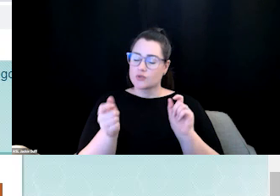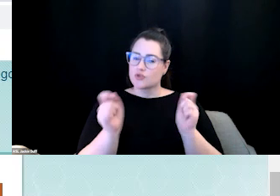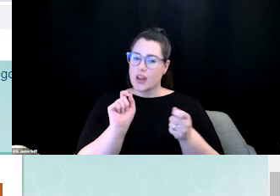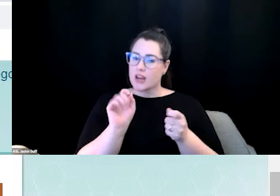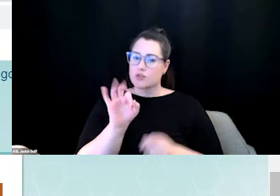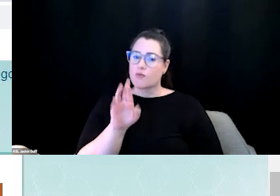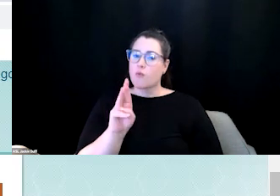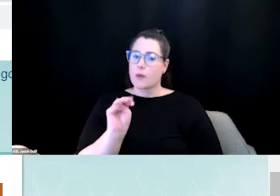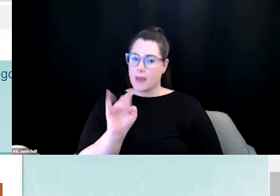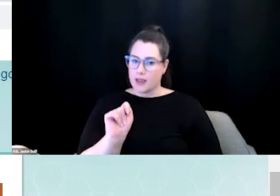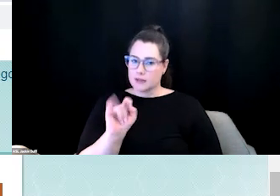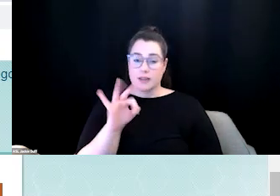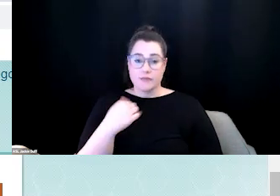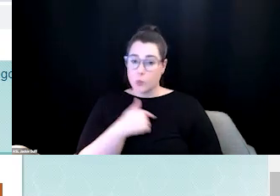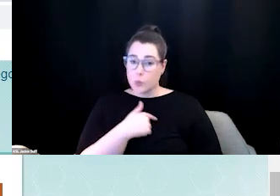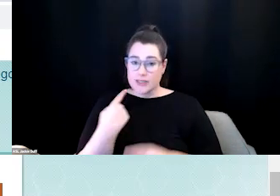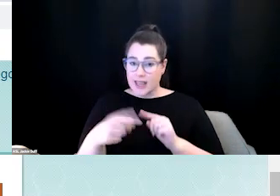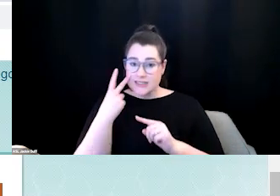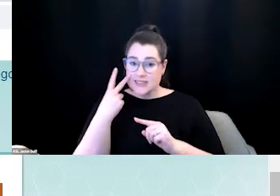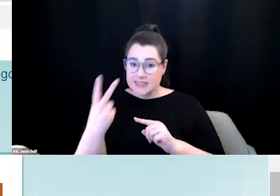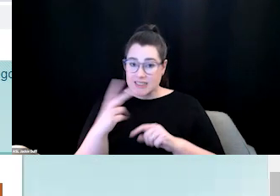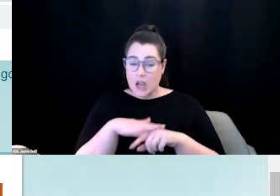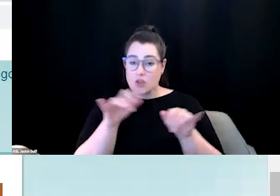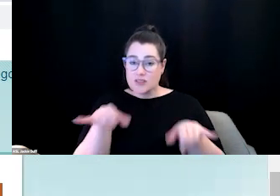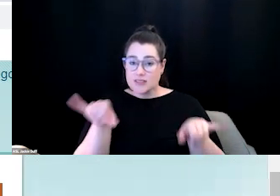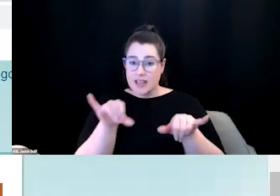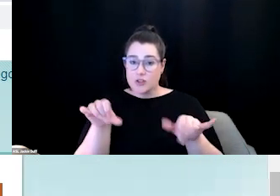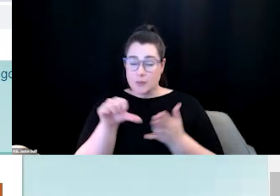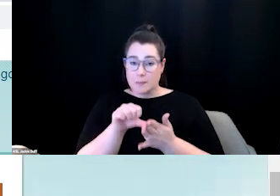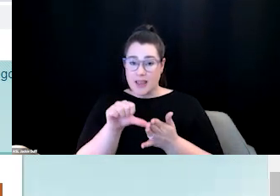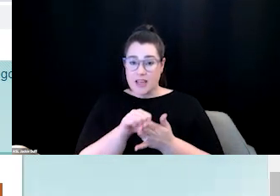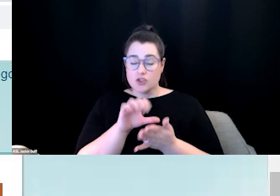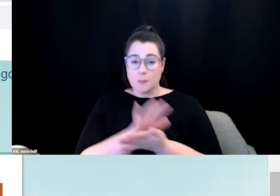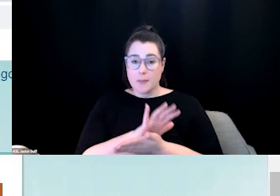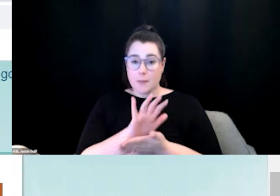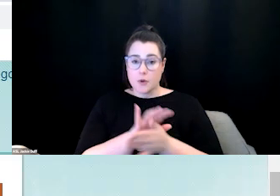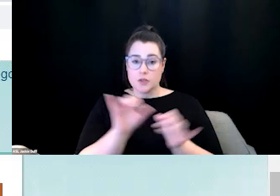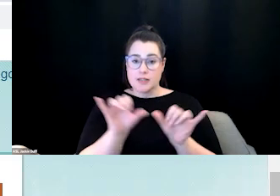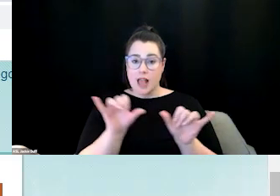If we can't see it on the standard page paper size, we can't see it.